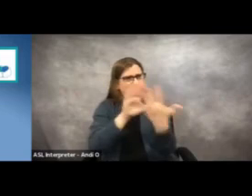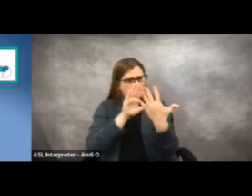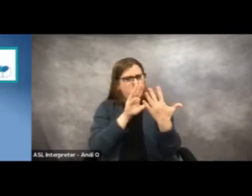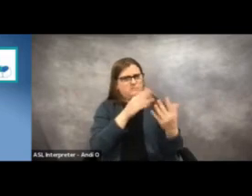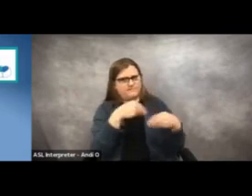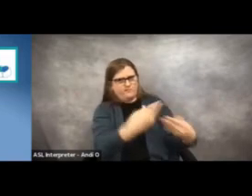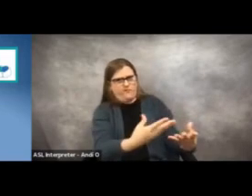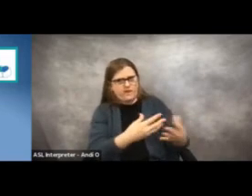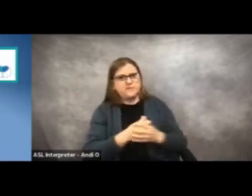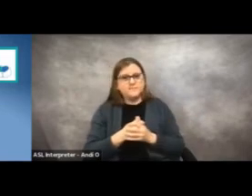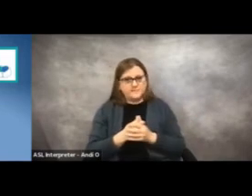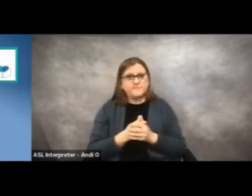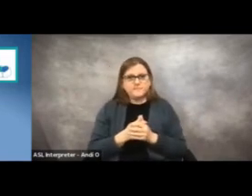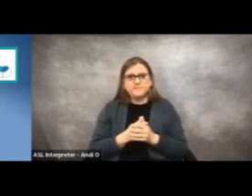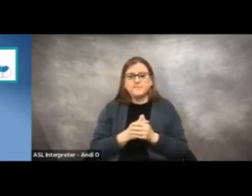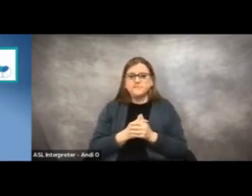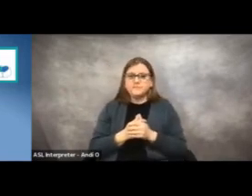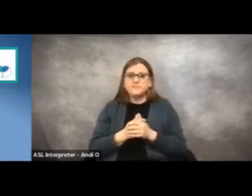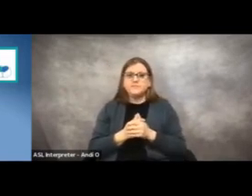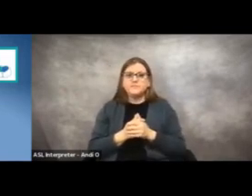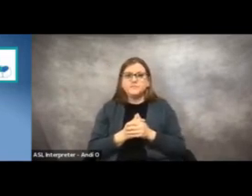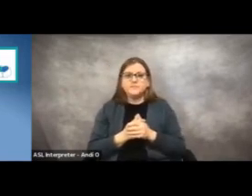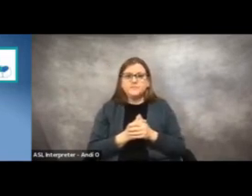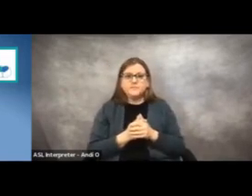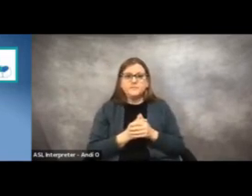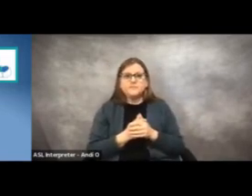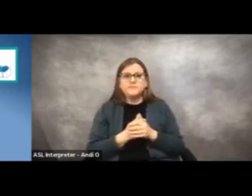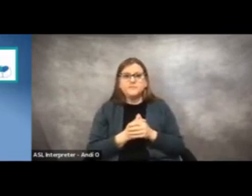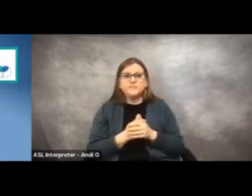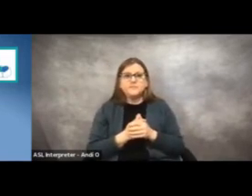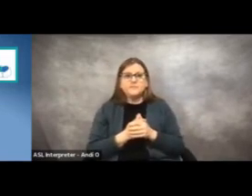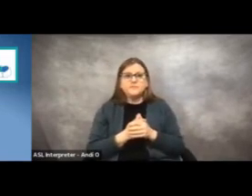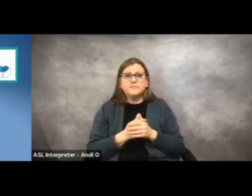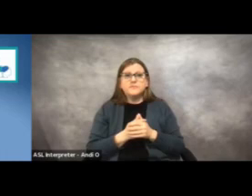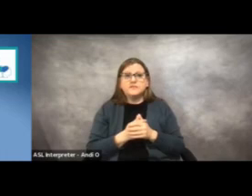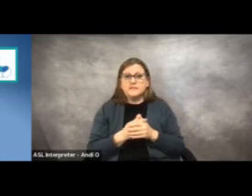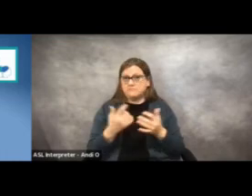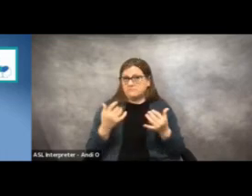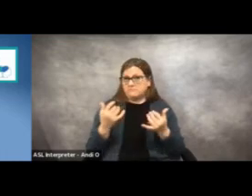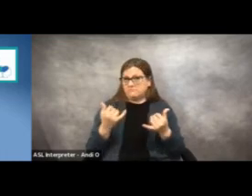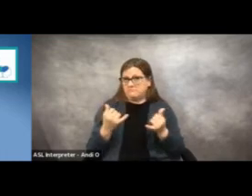Next slide. So in the during this section, I'm going to be talking a lot about the tools